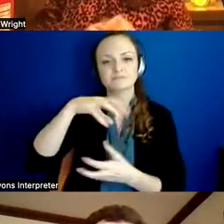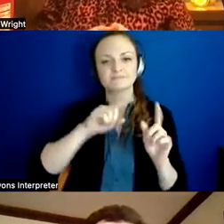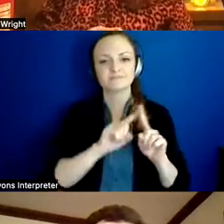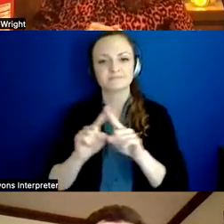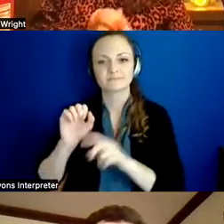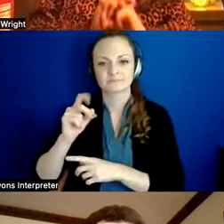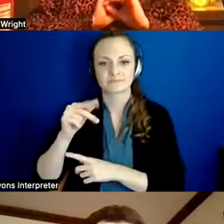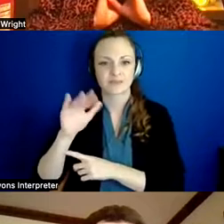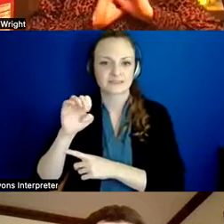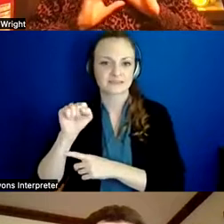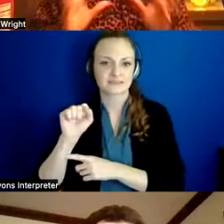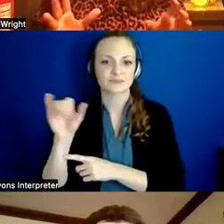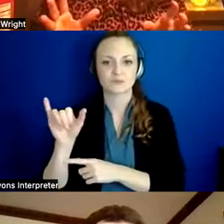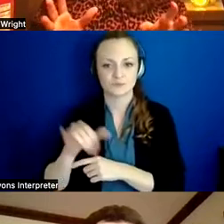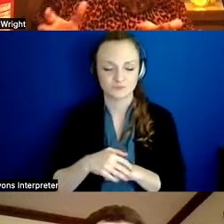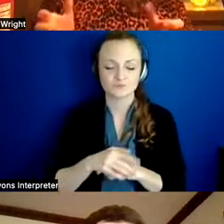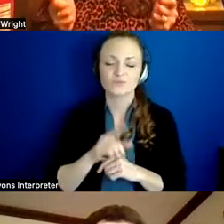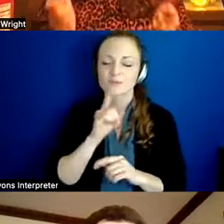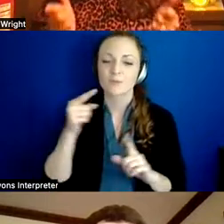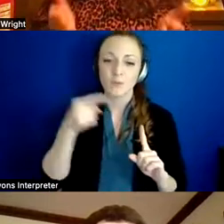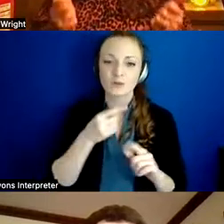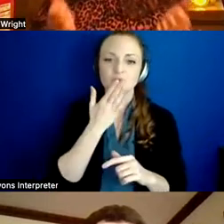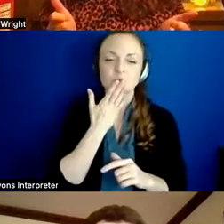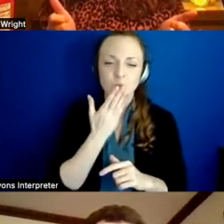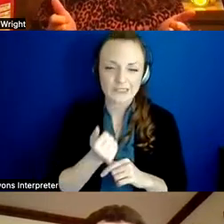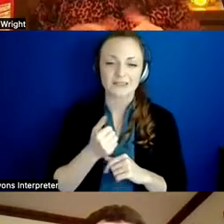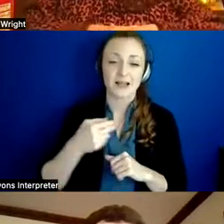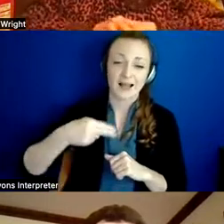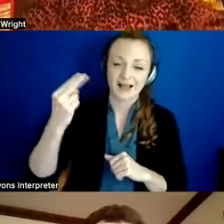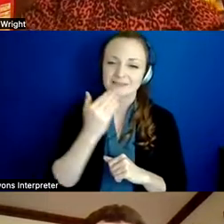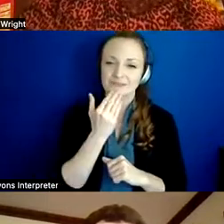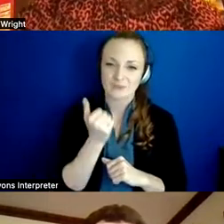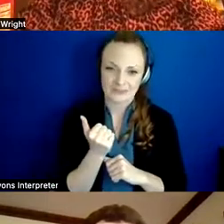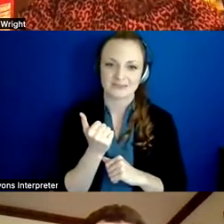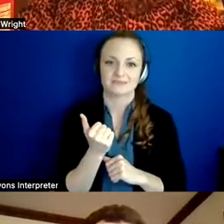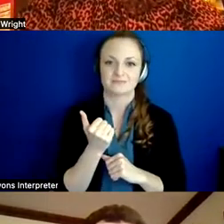19:37:46 It just has to be sweet it has to be super super sweet in order to make sure